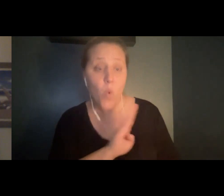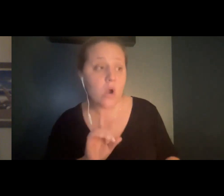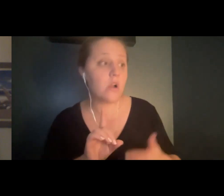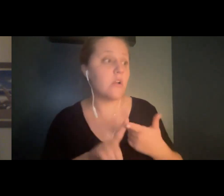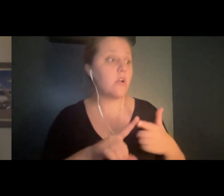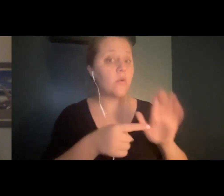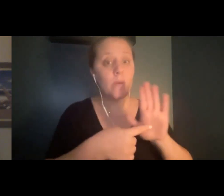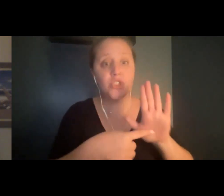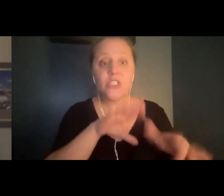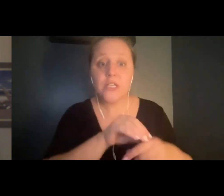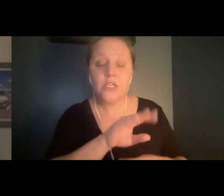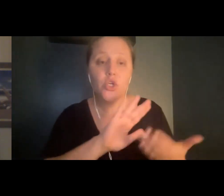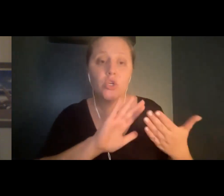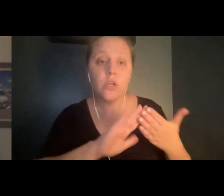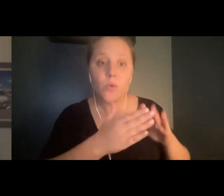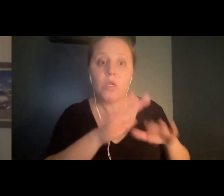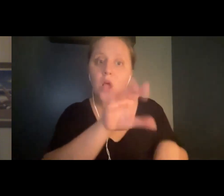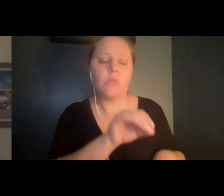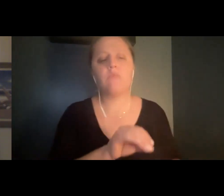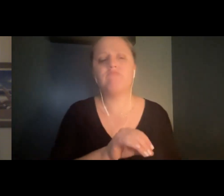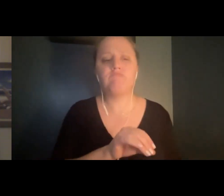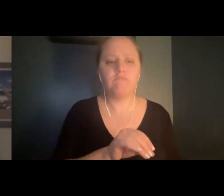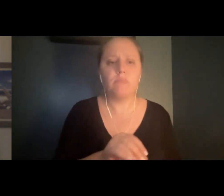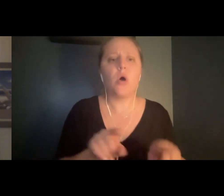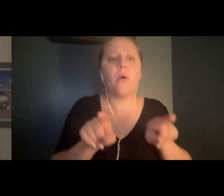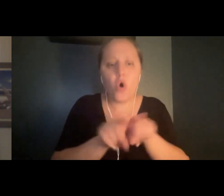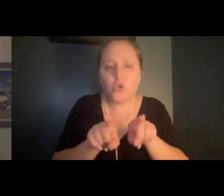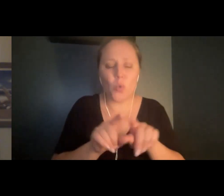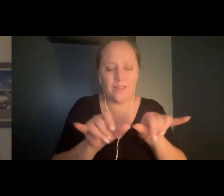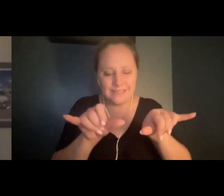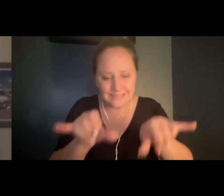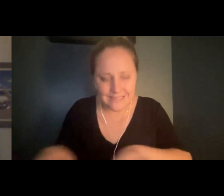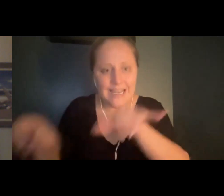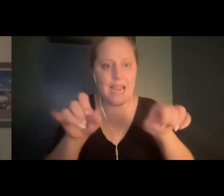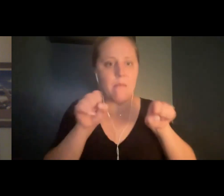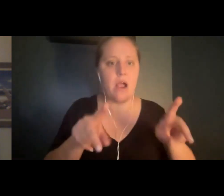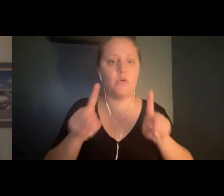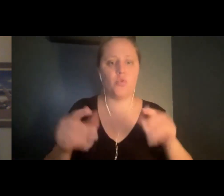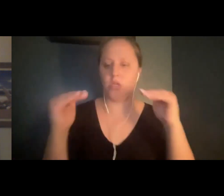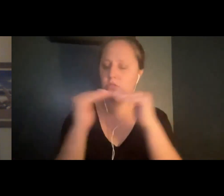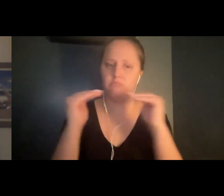with disabilities, also get the same opportunity and there's equity in the opportunities that are offered.